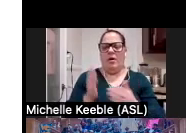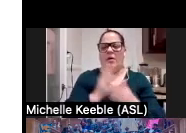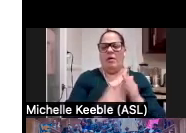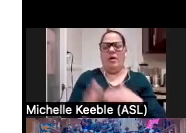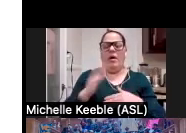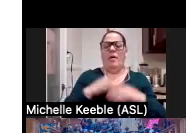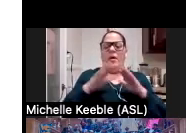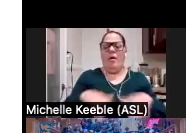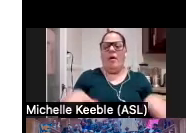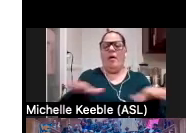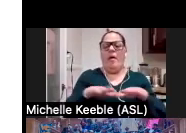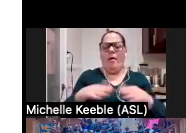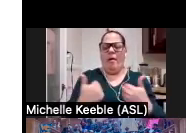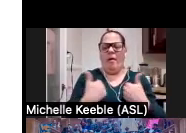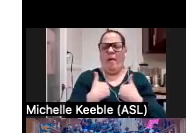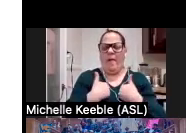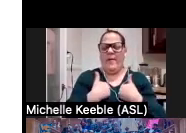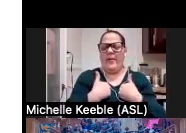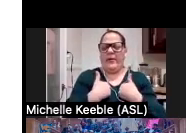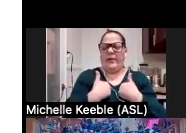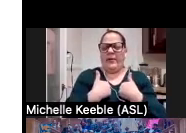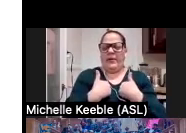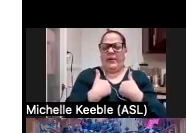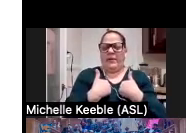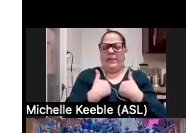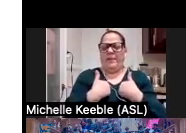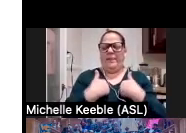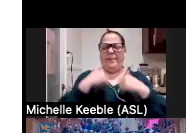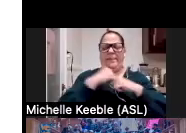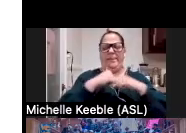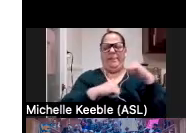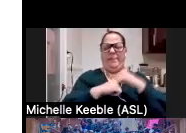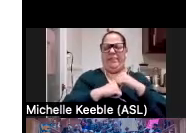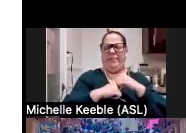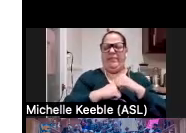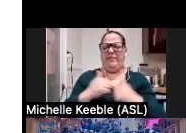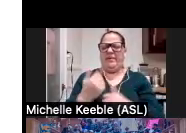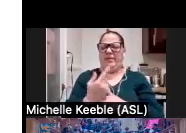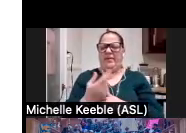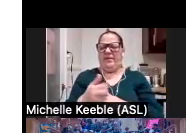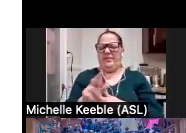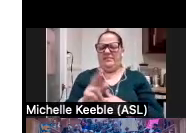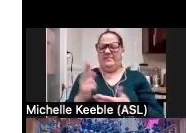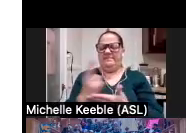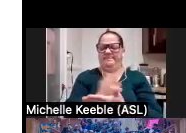that he uh had acquired and established the Human Resources School with the systems from